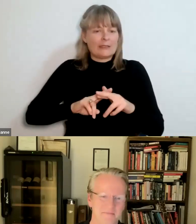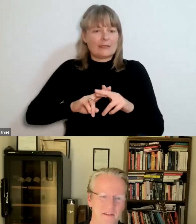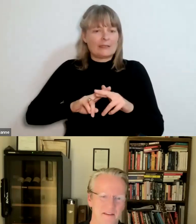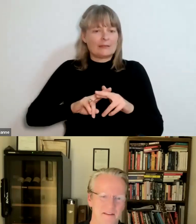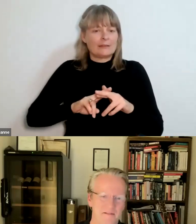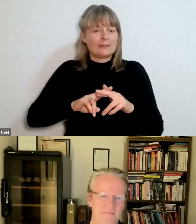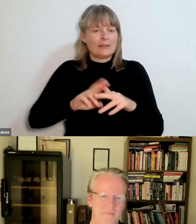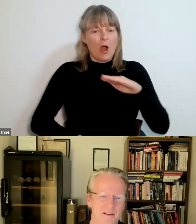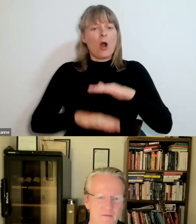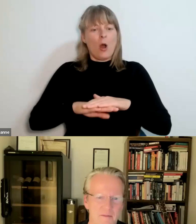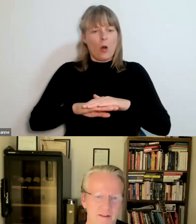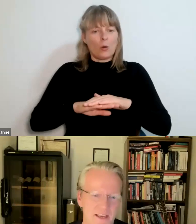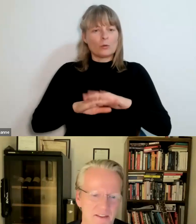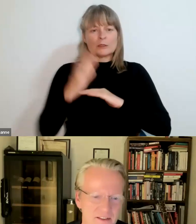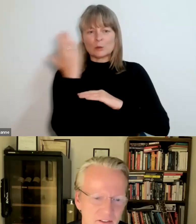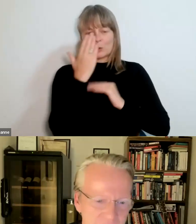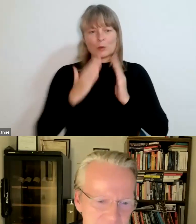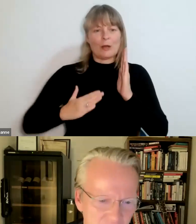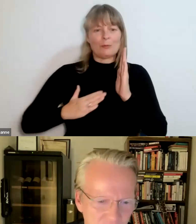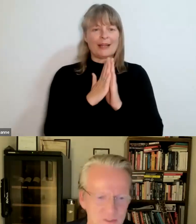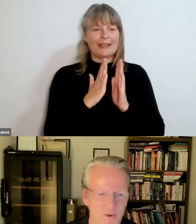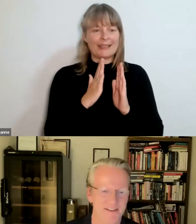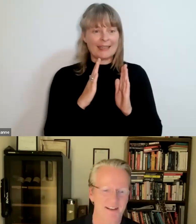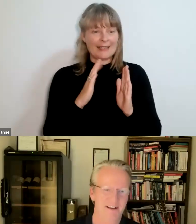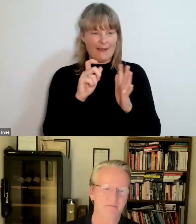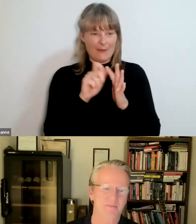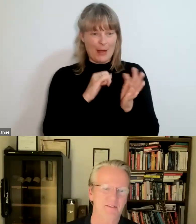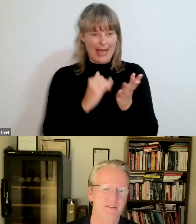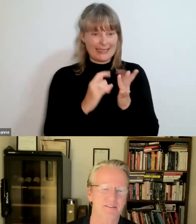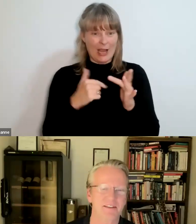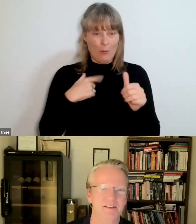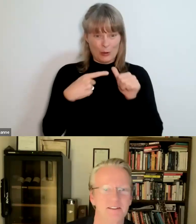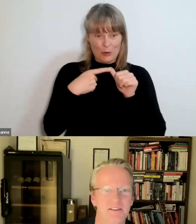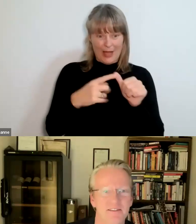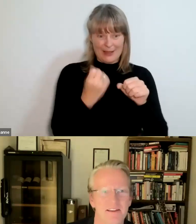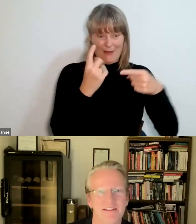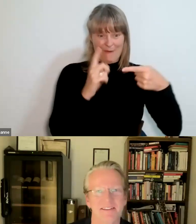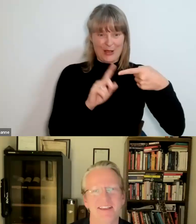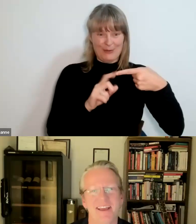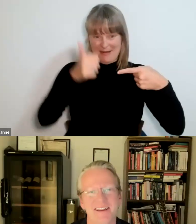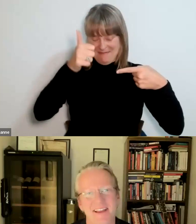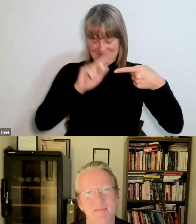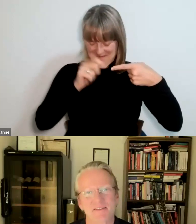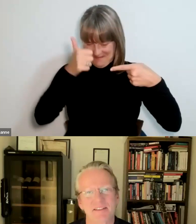you think there is a link. And the other one is about what is the role of parents in this